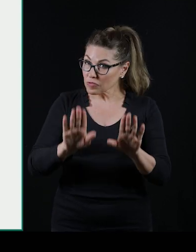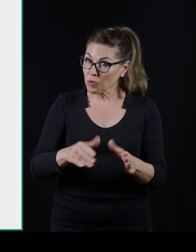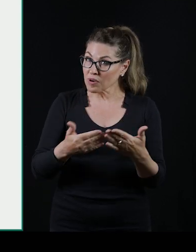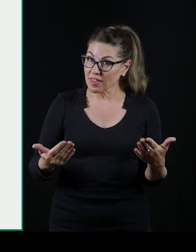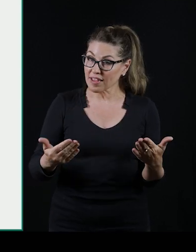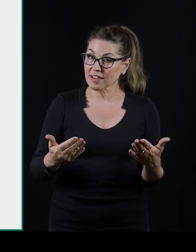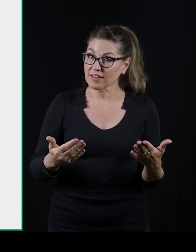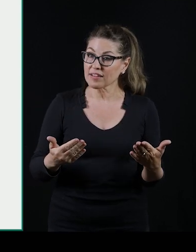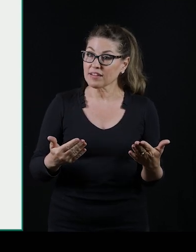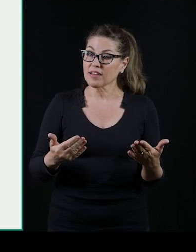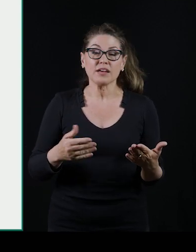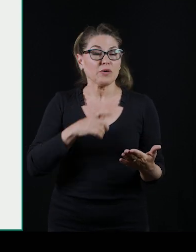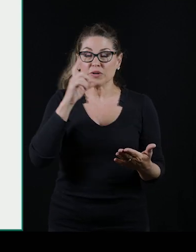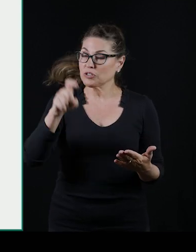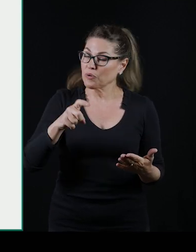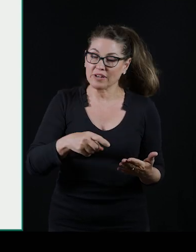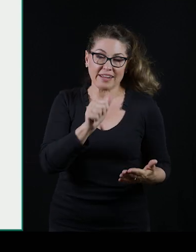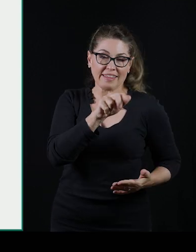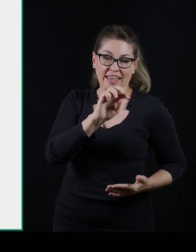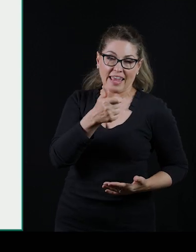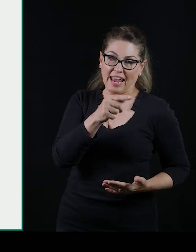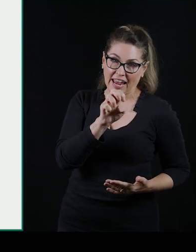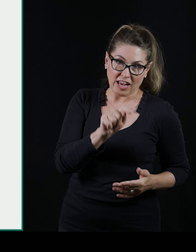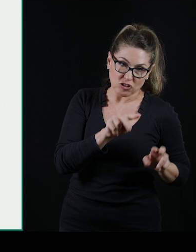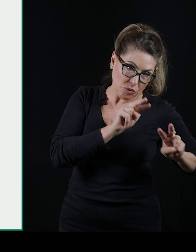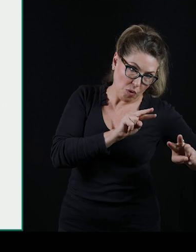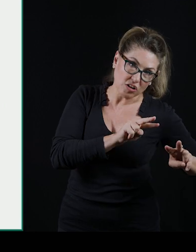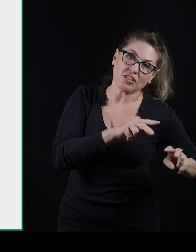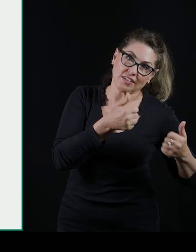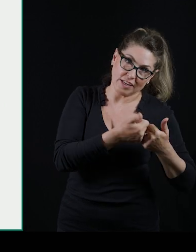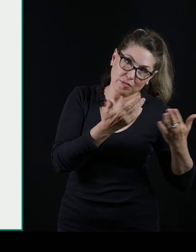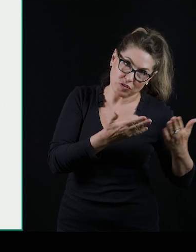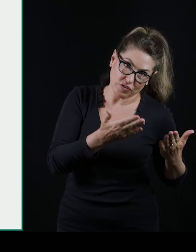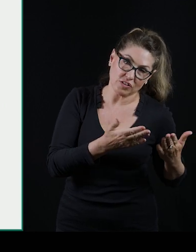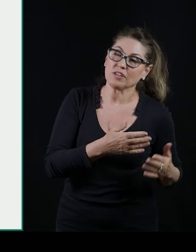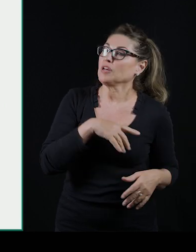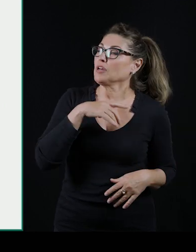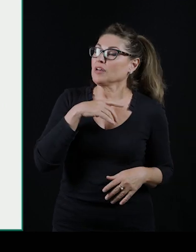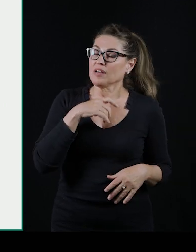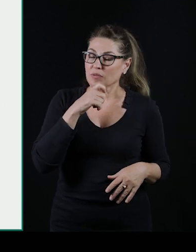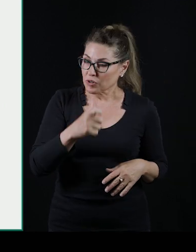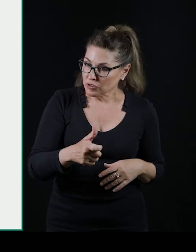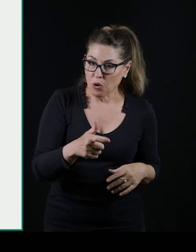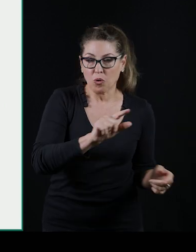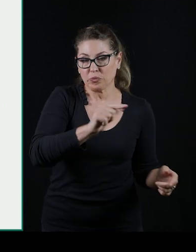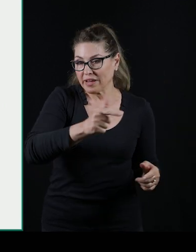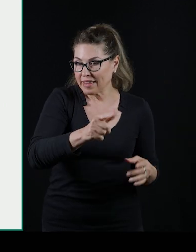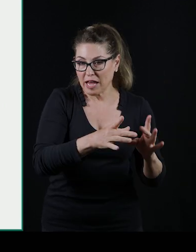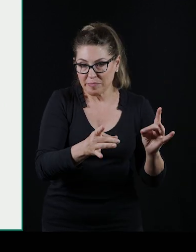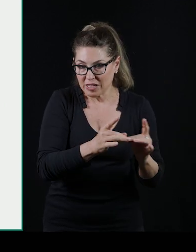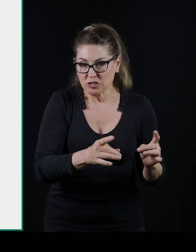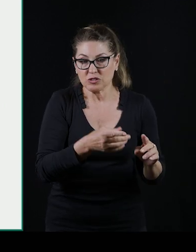The great thing is that this meant we no longer needed the agent running on the VM hosting the game servers. We were no longer relaying messages through that agent